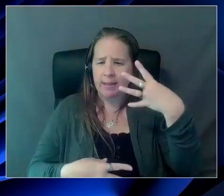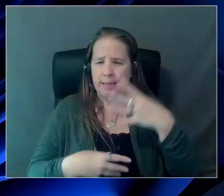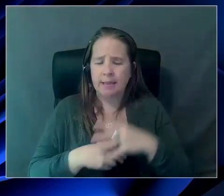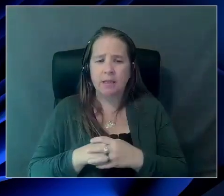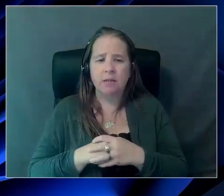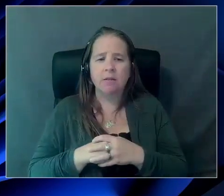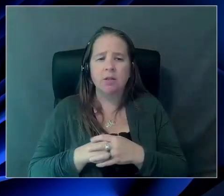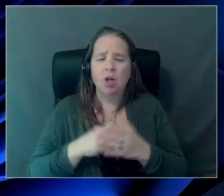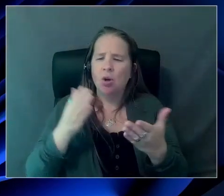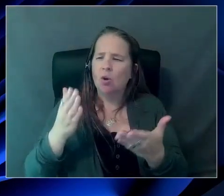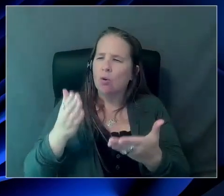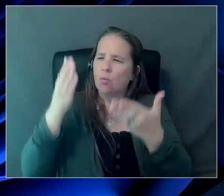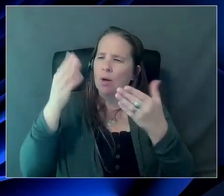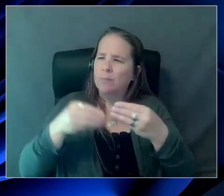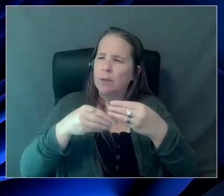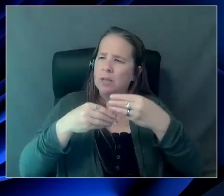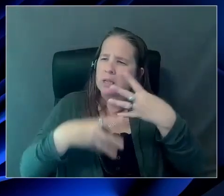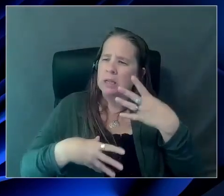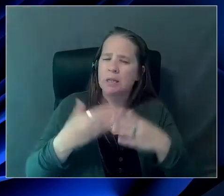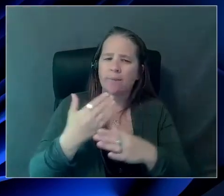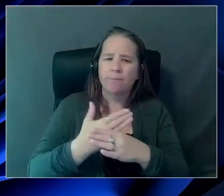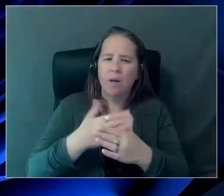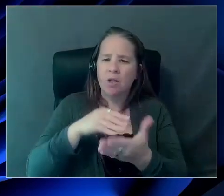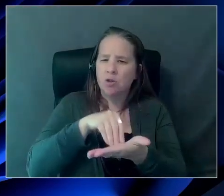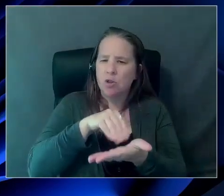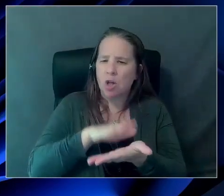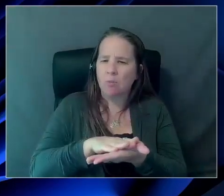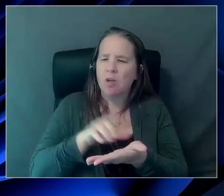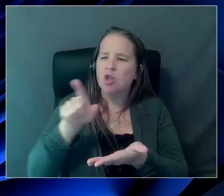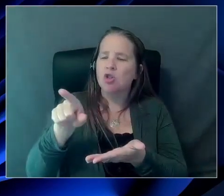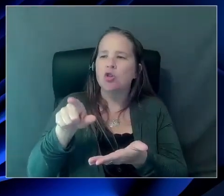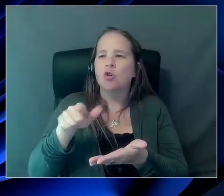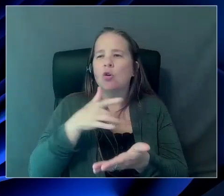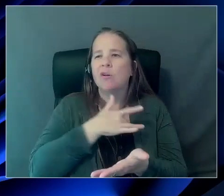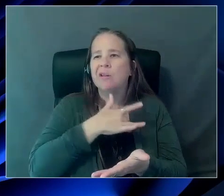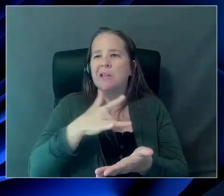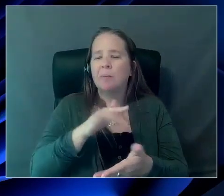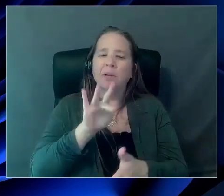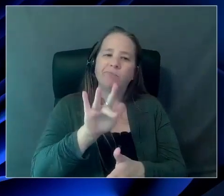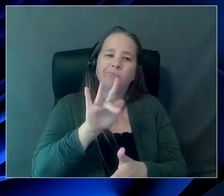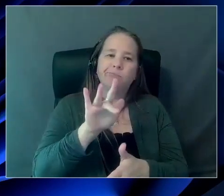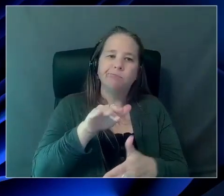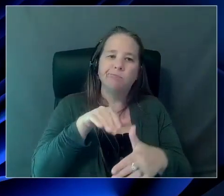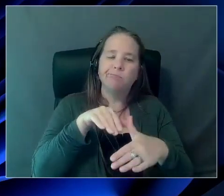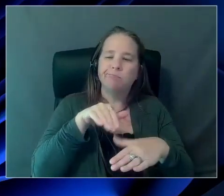Recommended list of files and document that you. Frequently, access of most recently